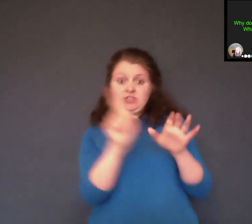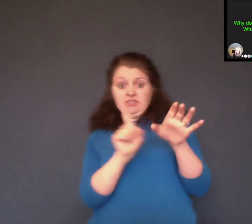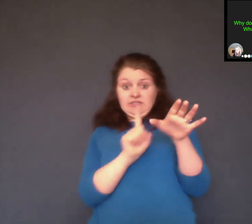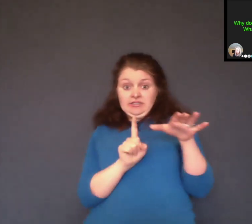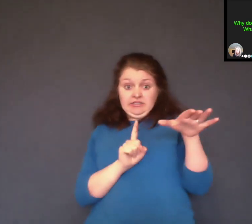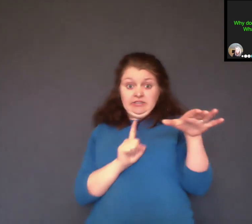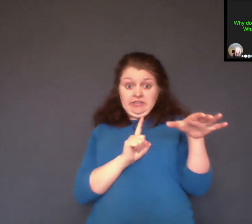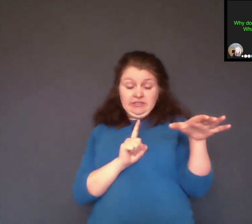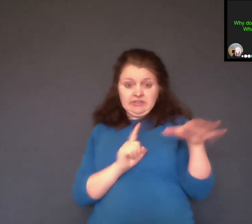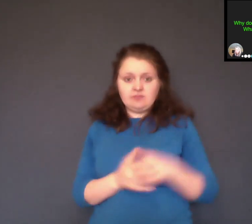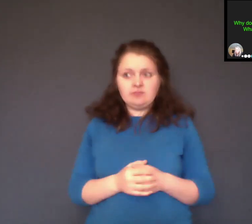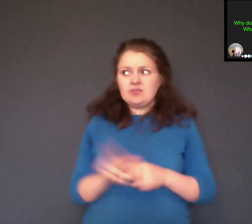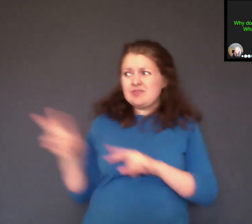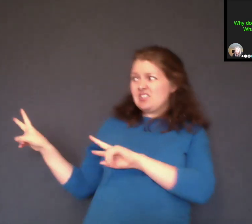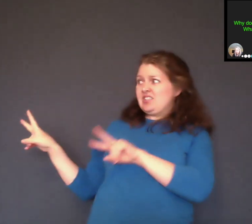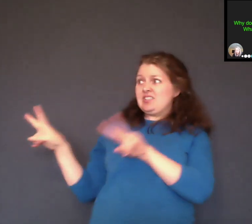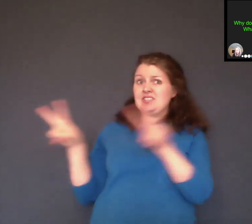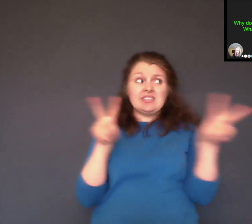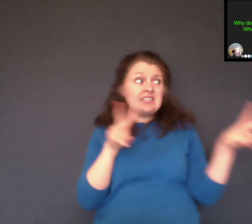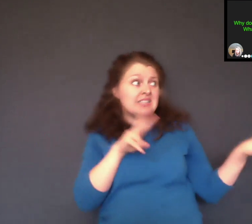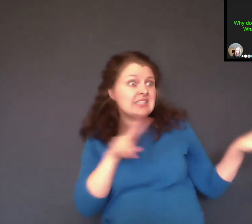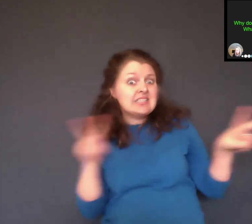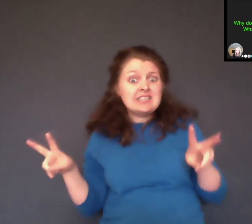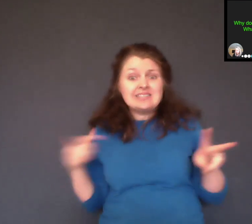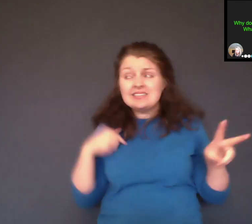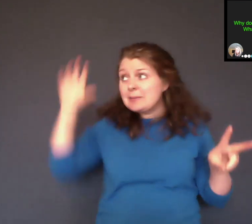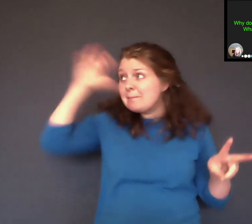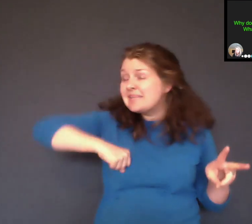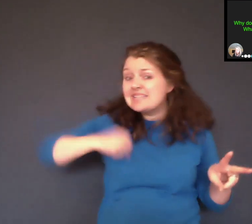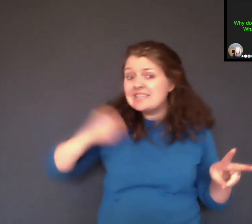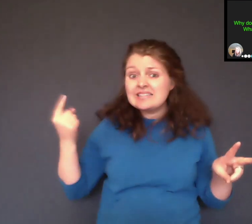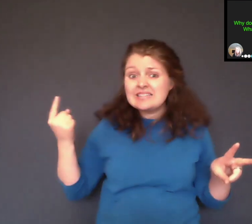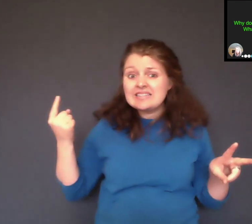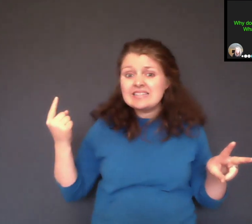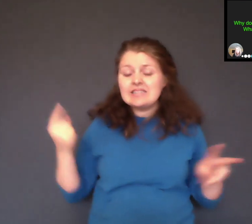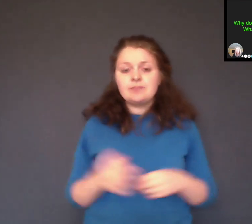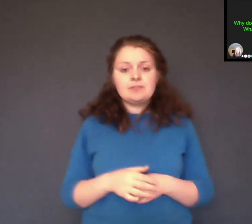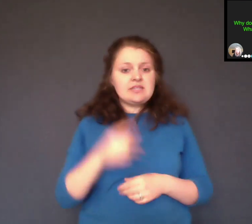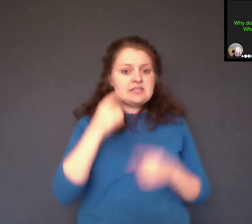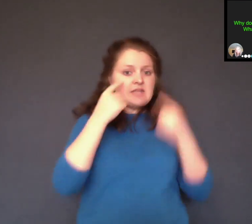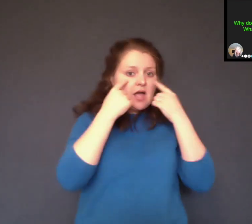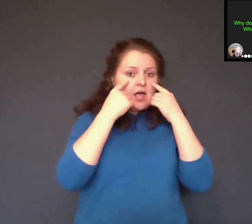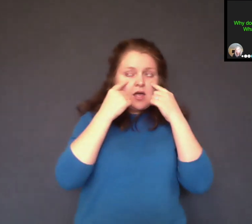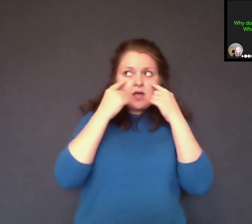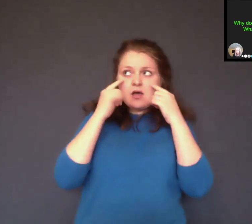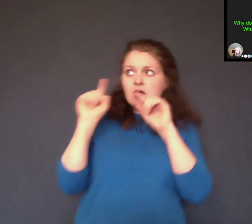some feet some figure hiding there it was not a human form his eyes alighted upon however